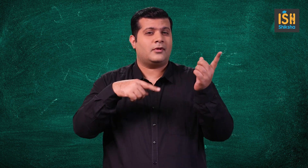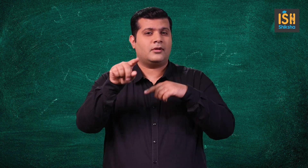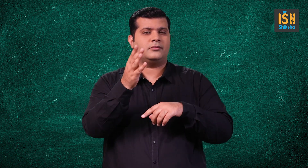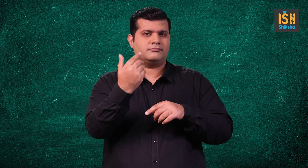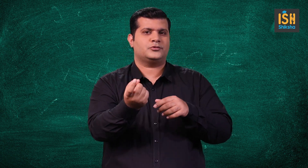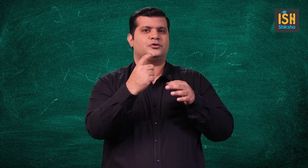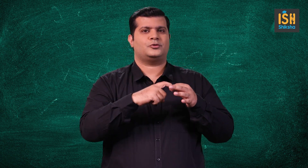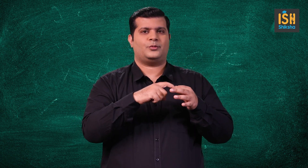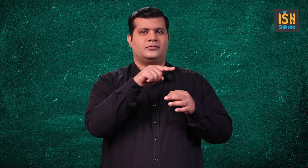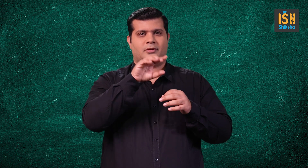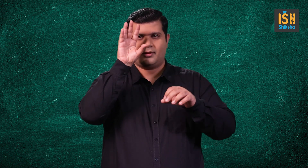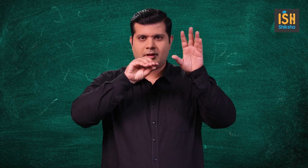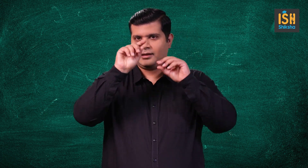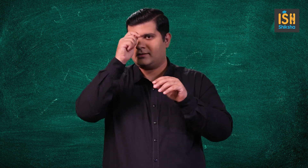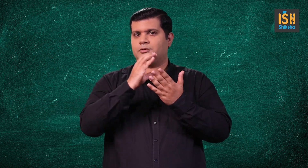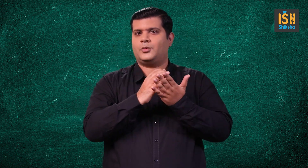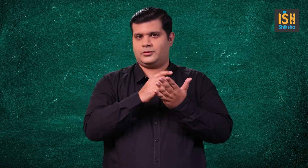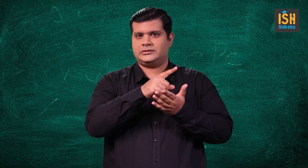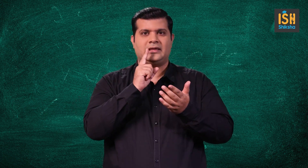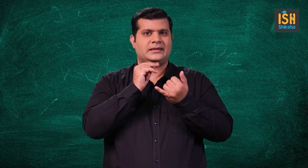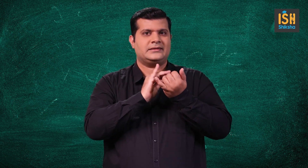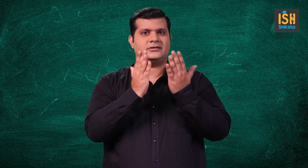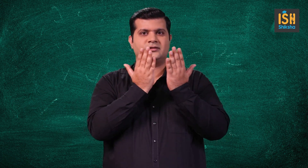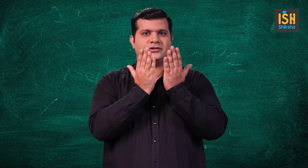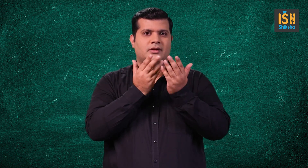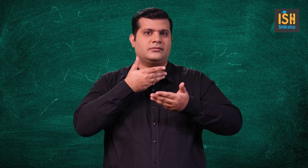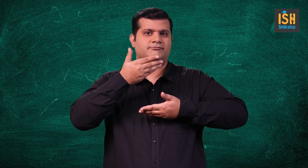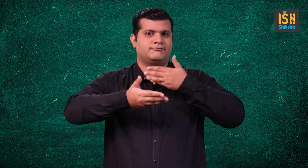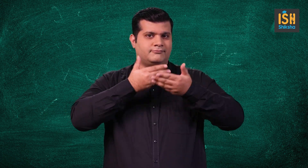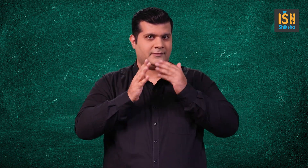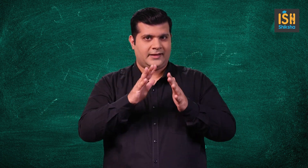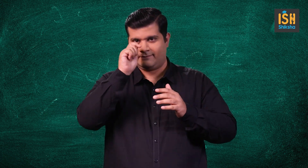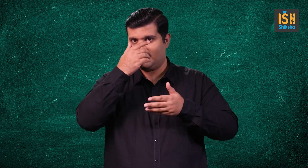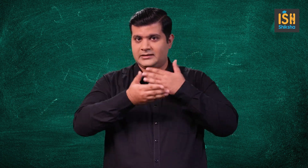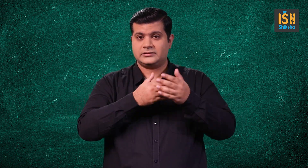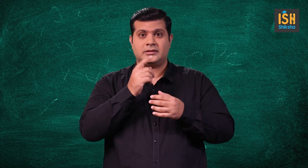join the new batch of English course by ISH Shiksha.